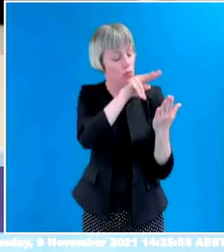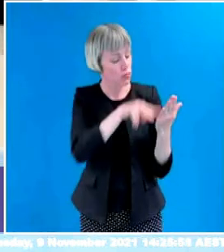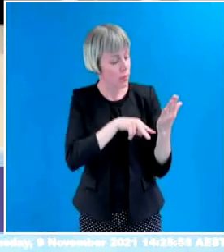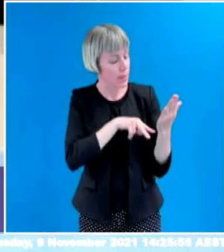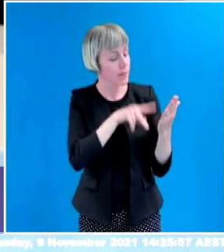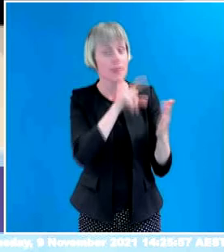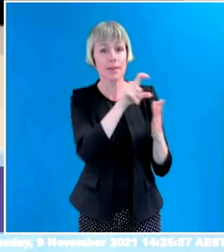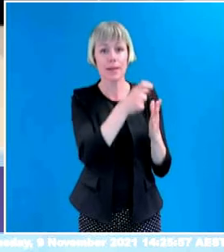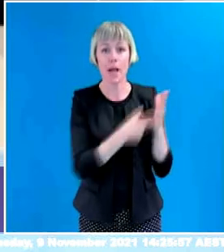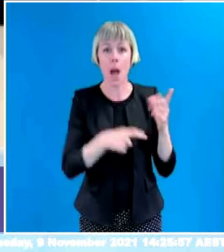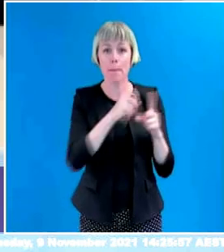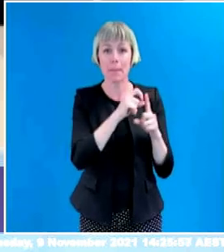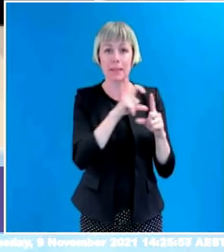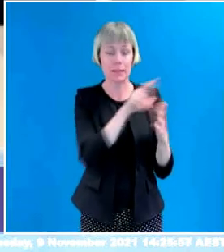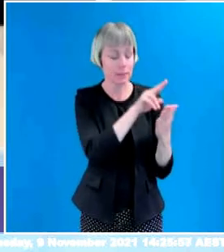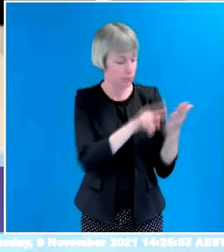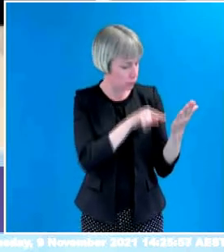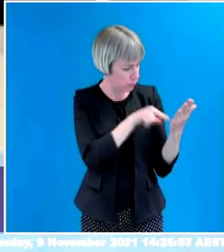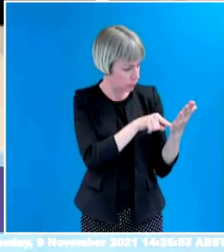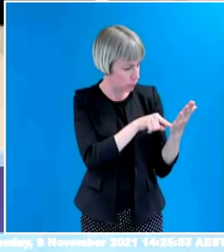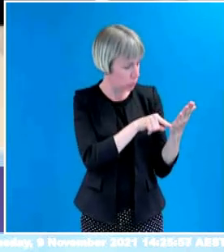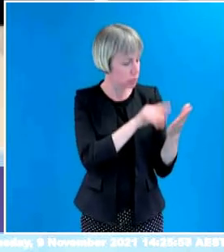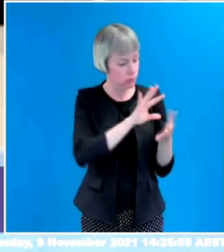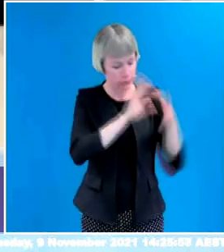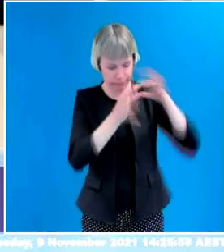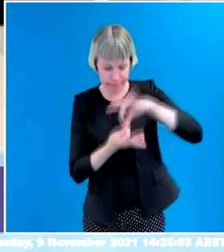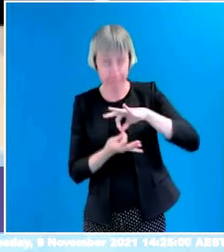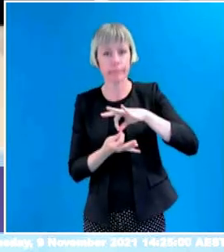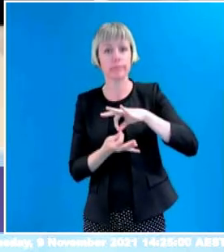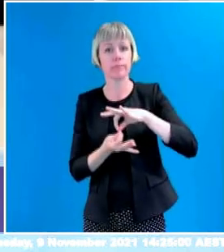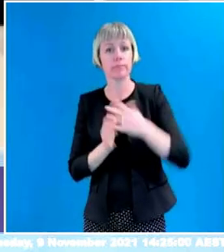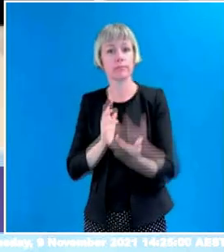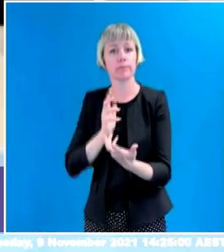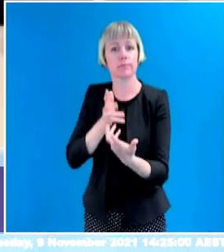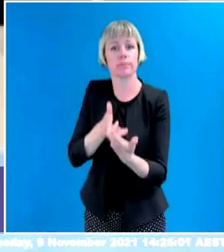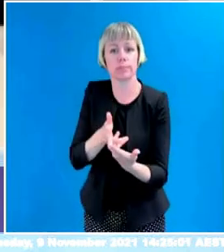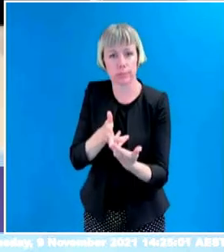principles of reasonable limitation under international law.